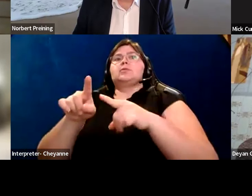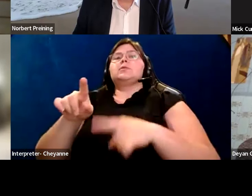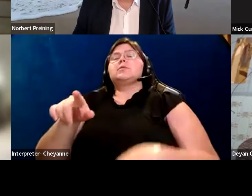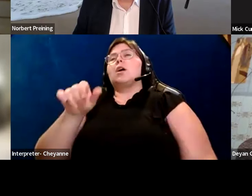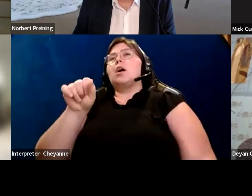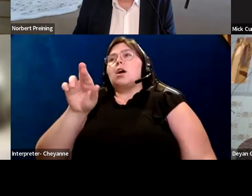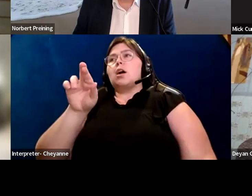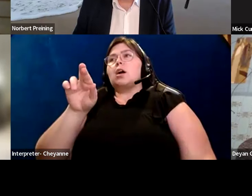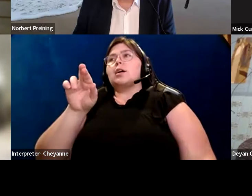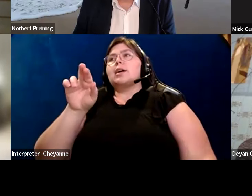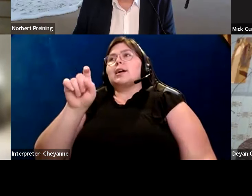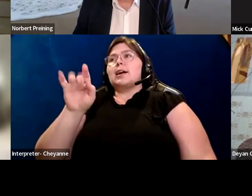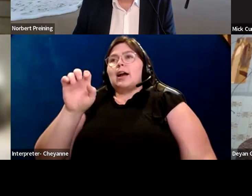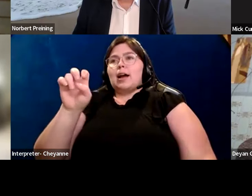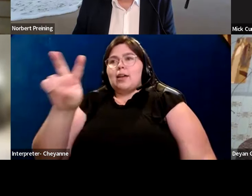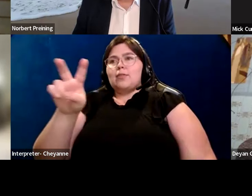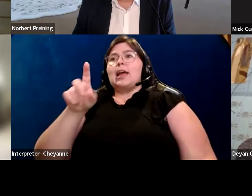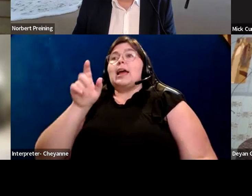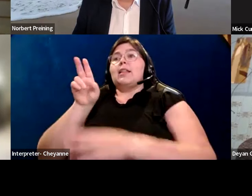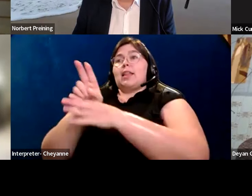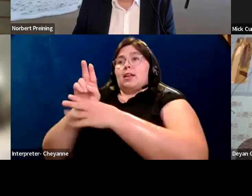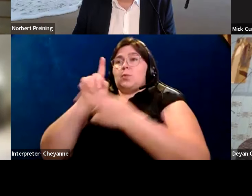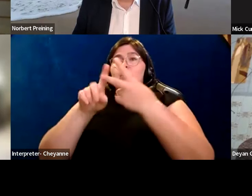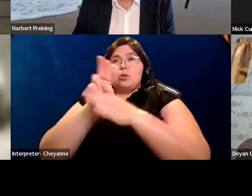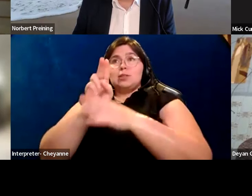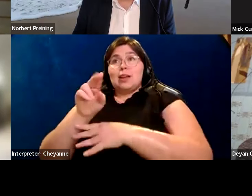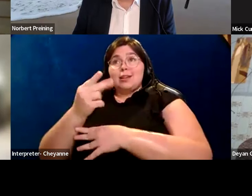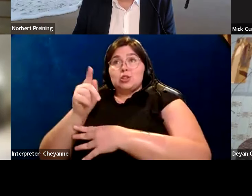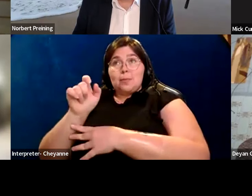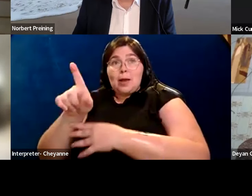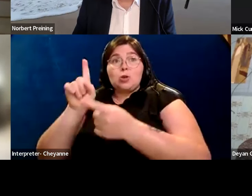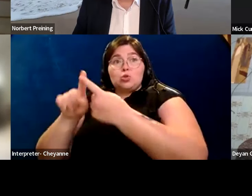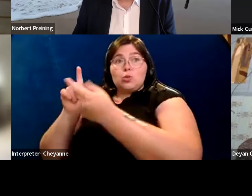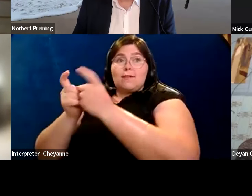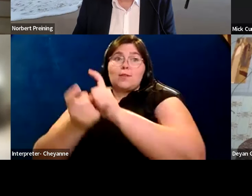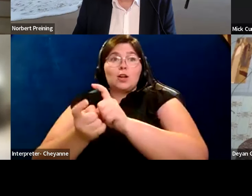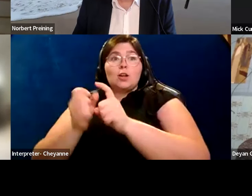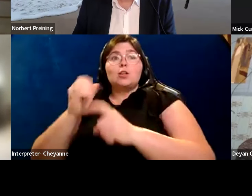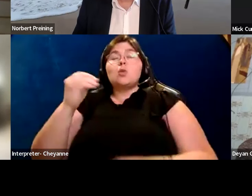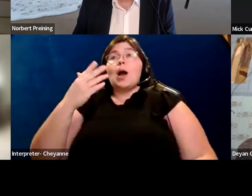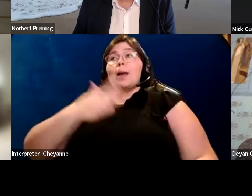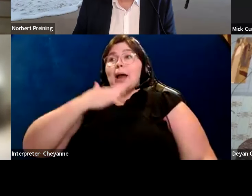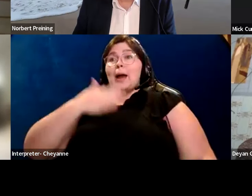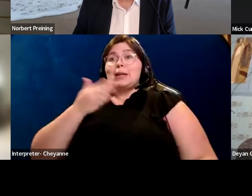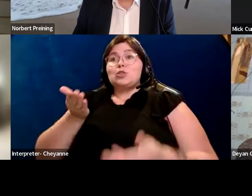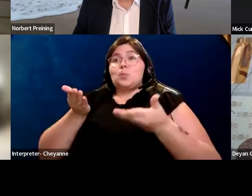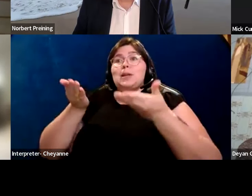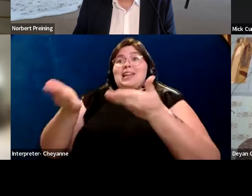is used by LaTeXML to convert. Yeah, so I'm very happy to be here on the board and the discussion and see